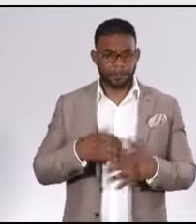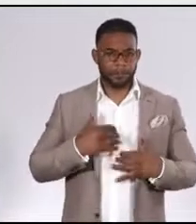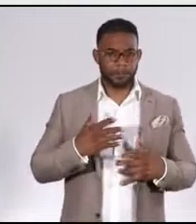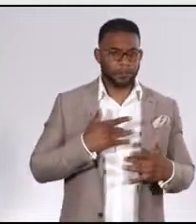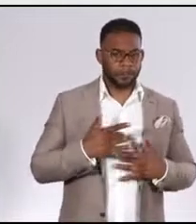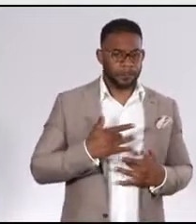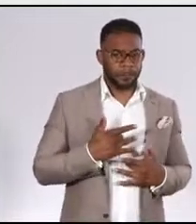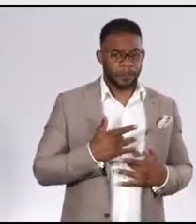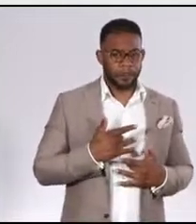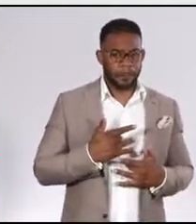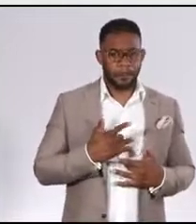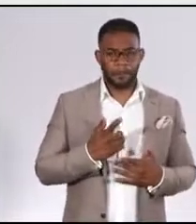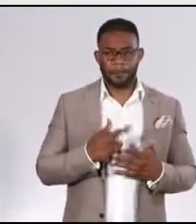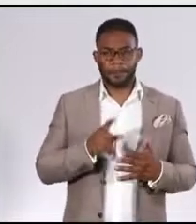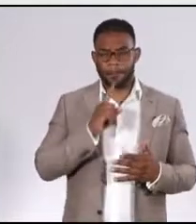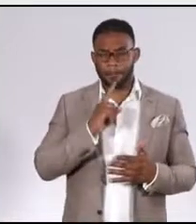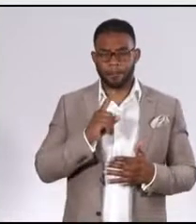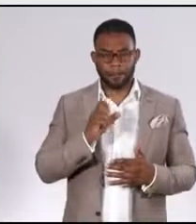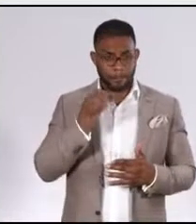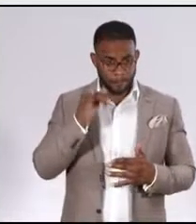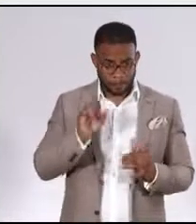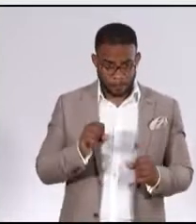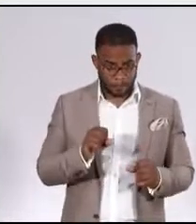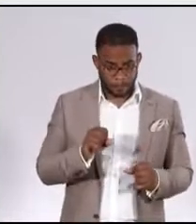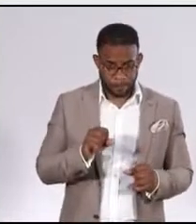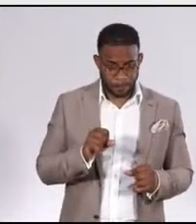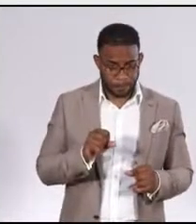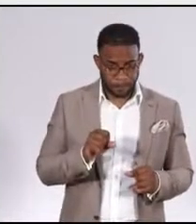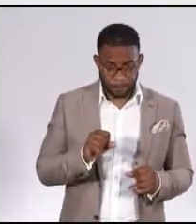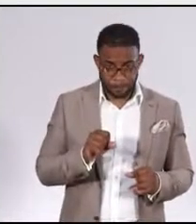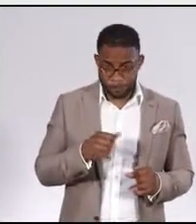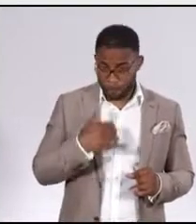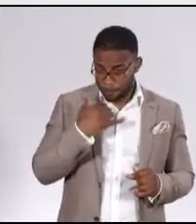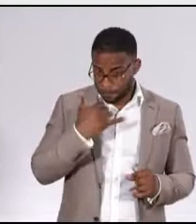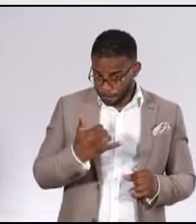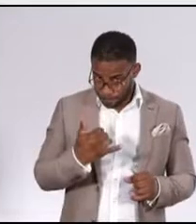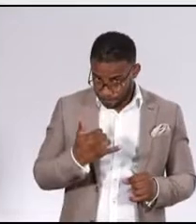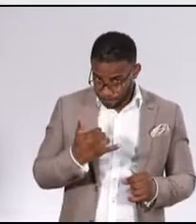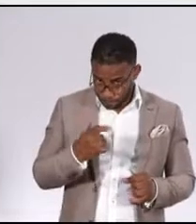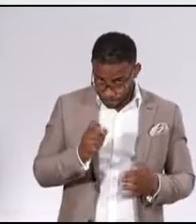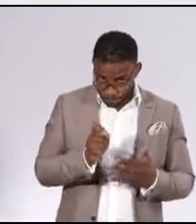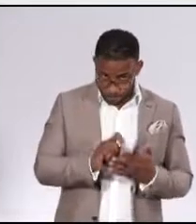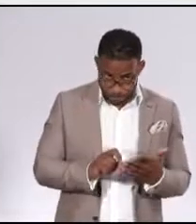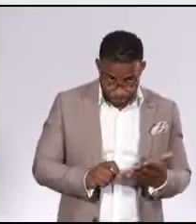um and what those are. So if you can um call in, again, you can write in under the